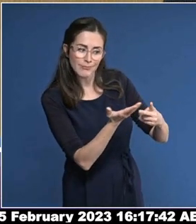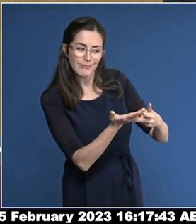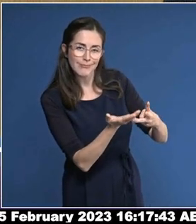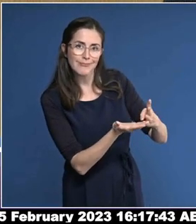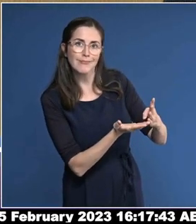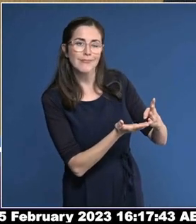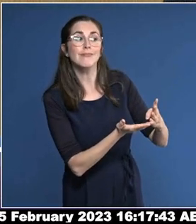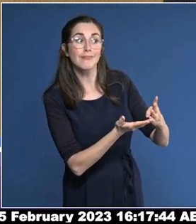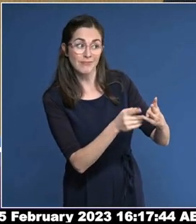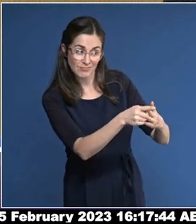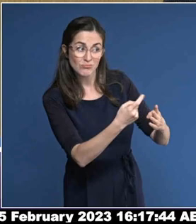influence participants' choices.